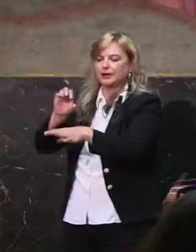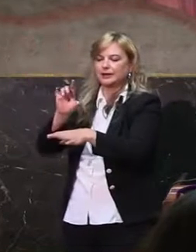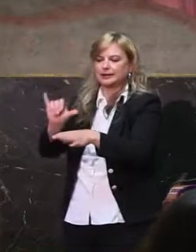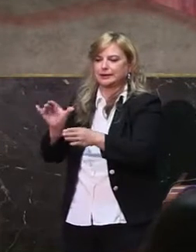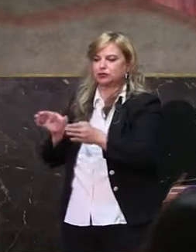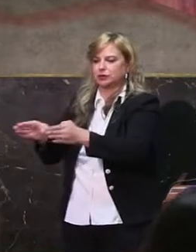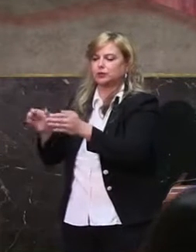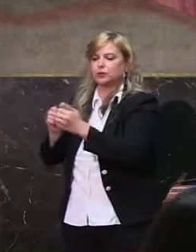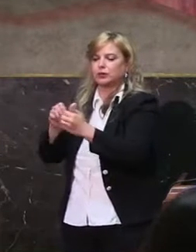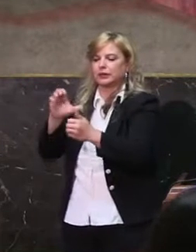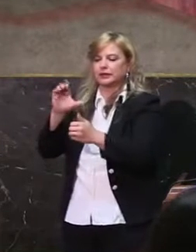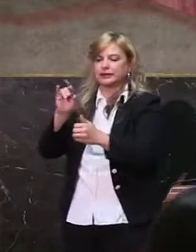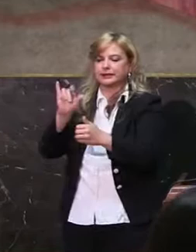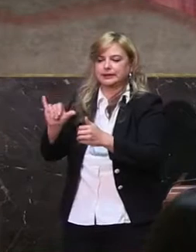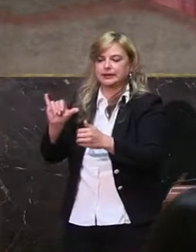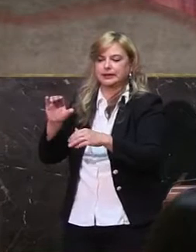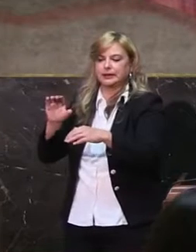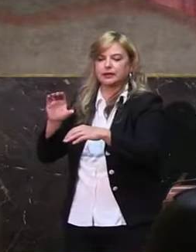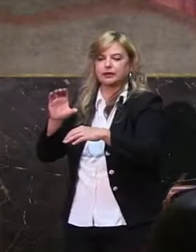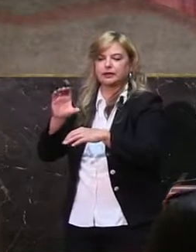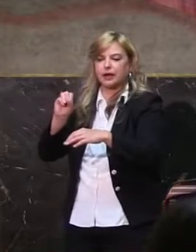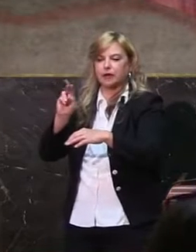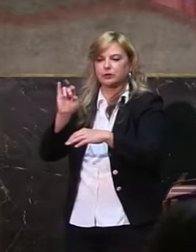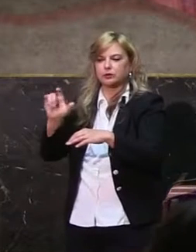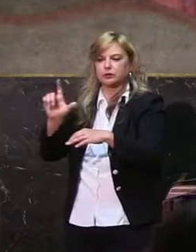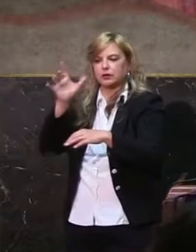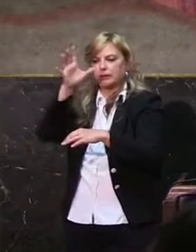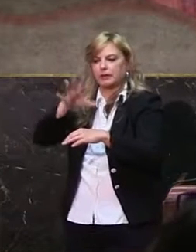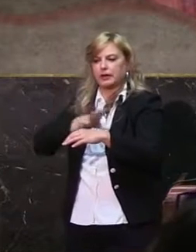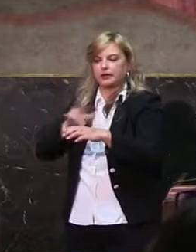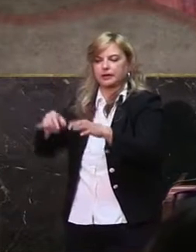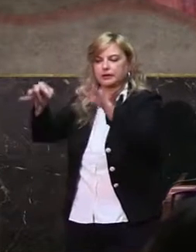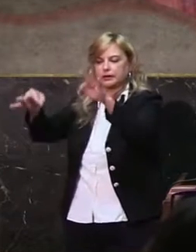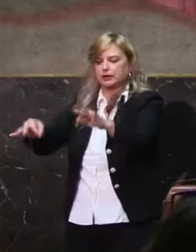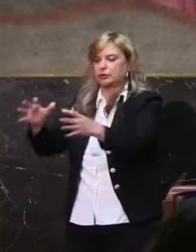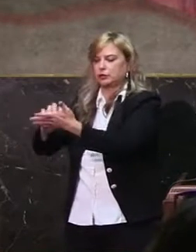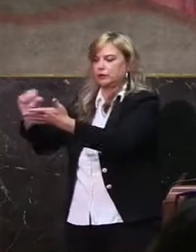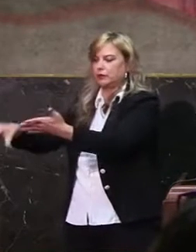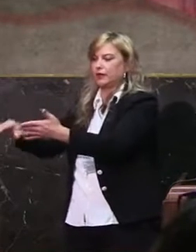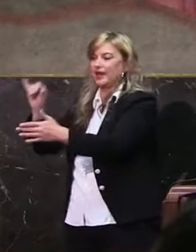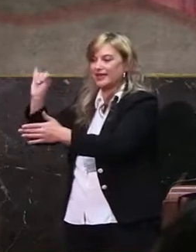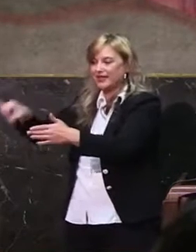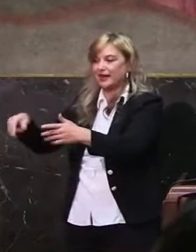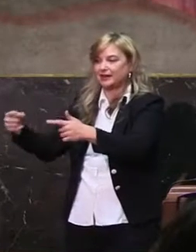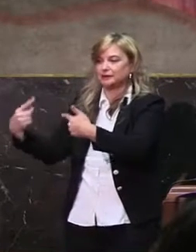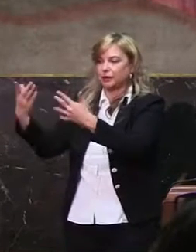decided to remove them and that matters been in both federal and state court and